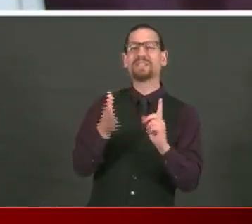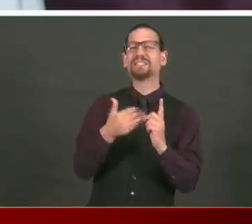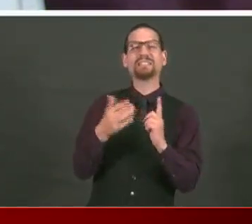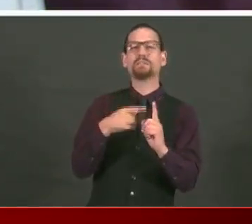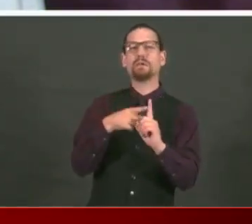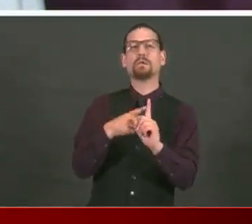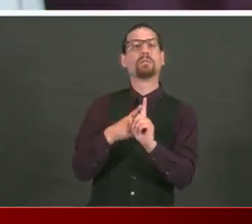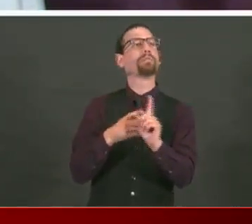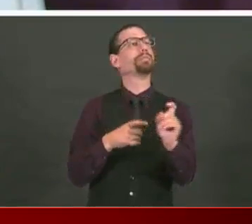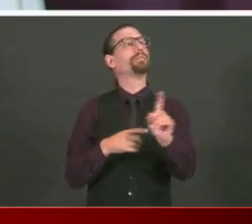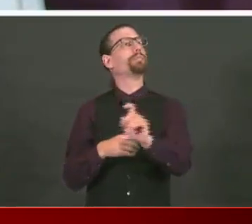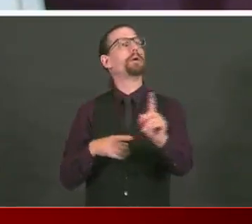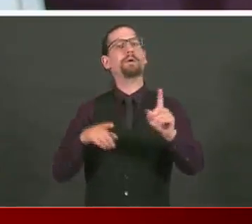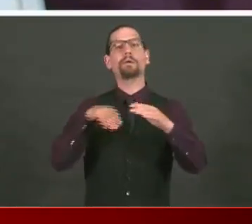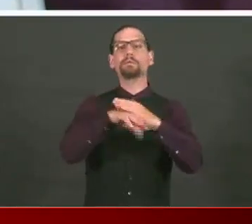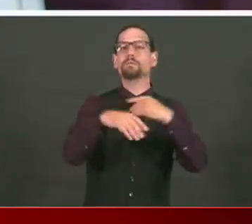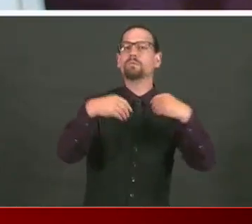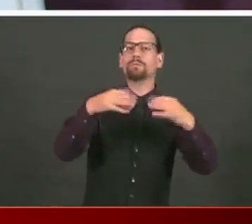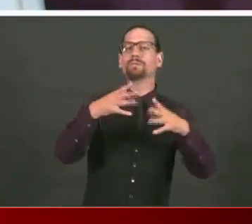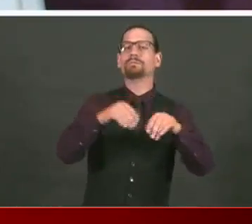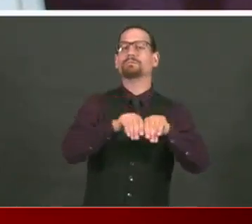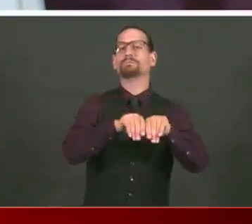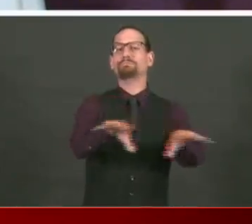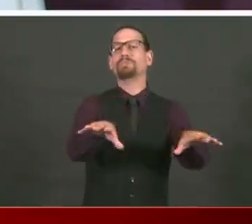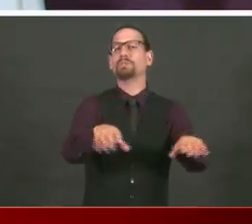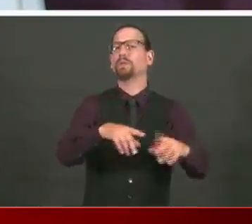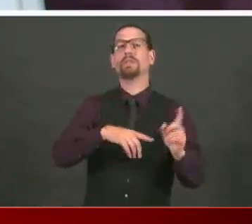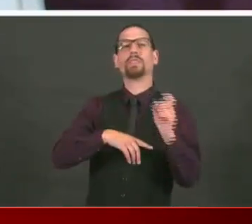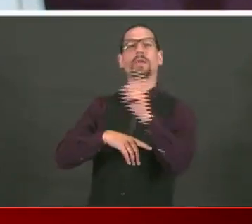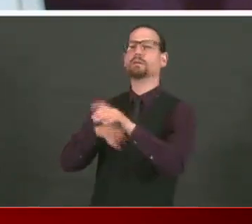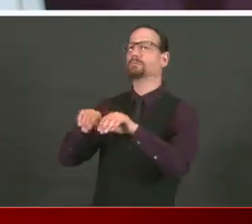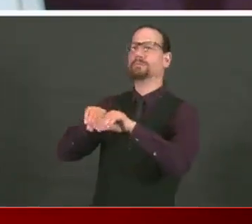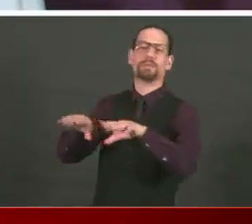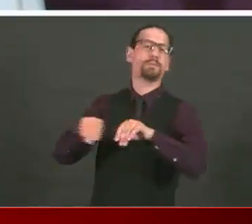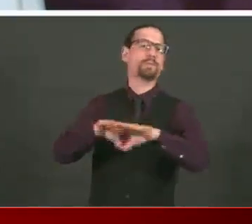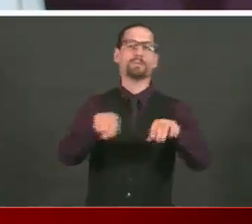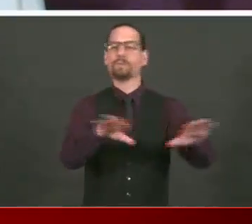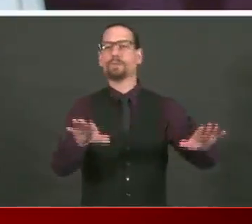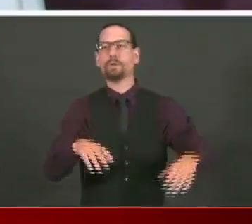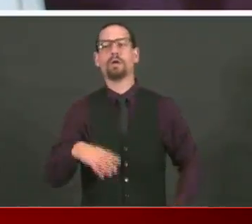IT IS VITAL YOU STAY HOME. MANY OF YOU ARE SAYING, BUT IF I